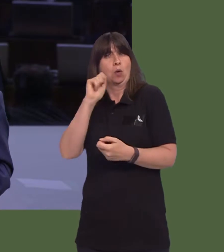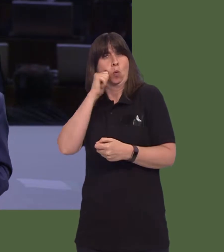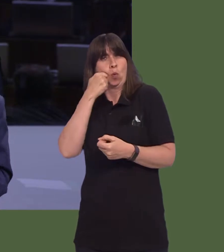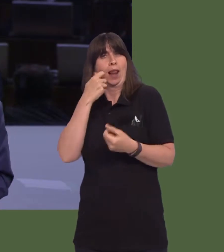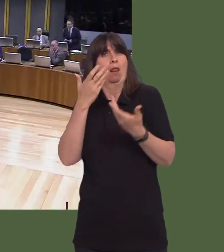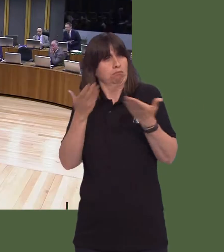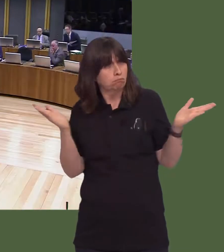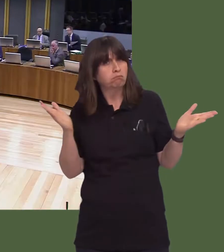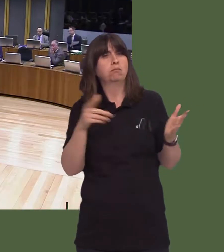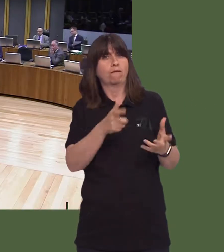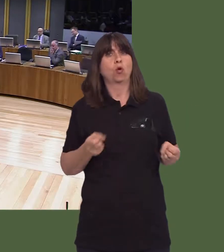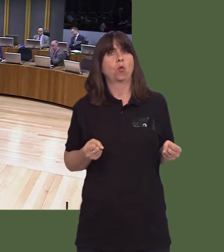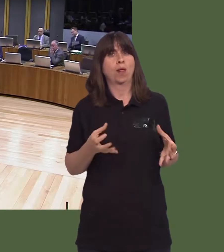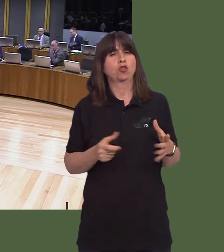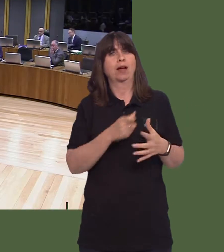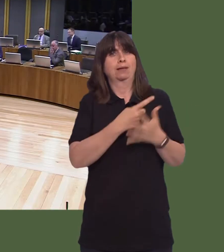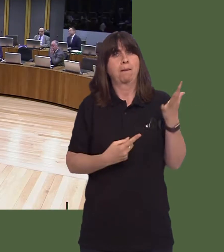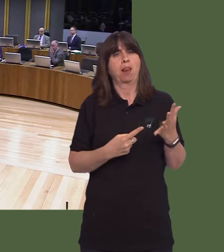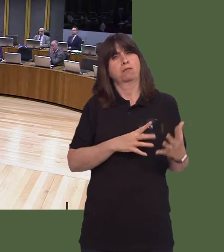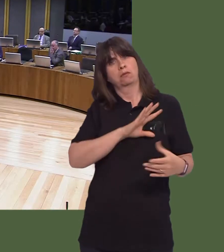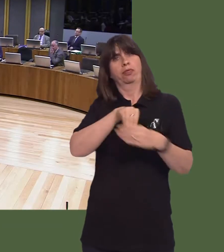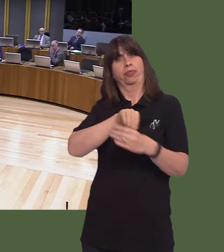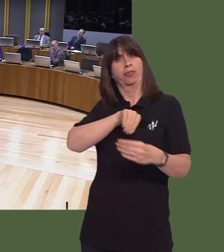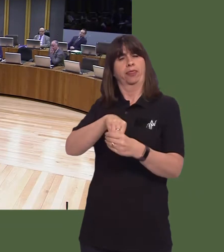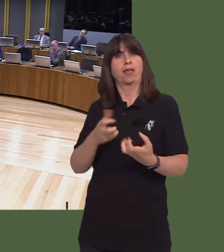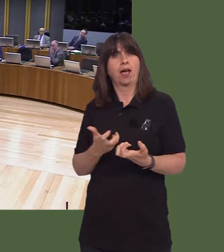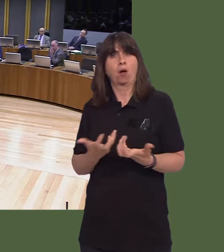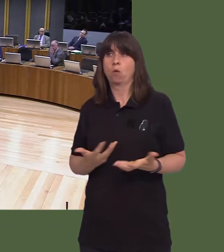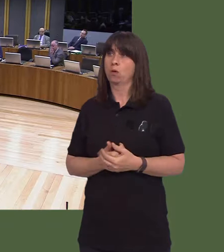Carwyn Jones AM: Well, we wouldn't want a situation where those people who are in wheelchairs